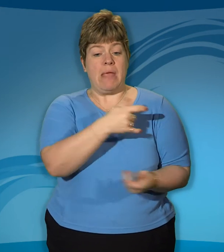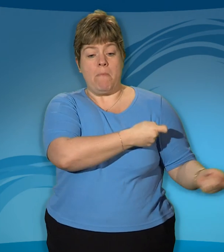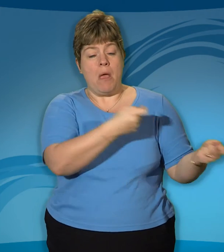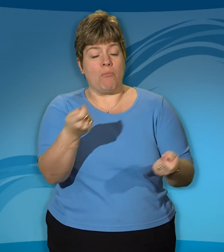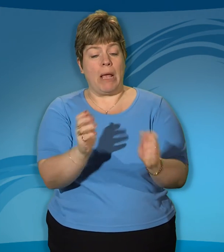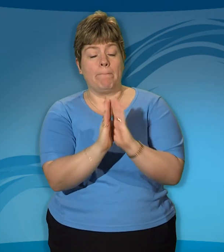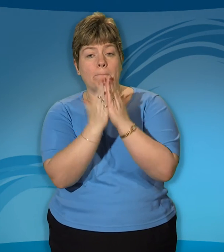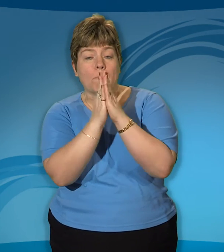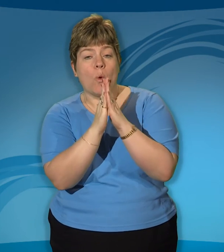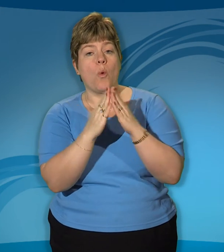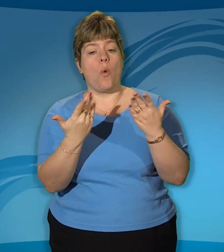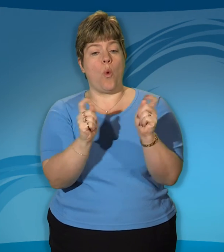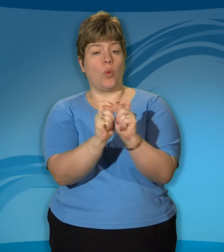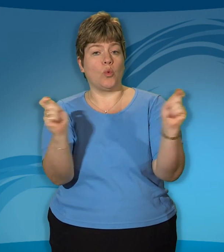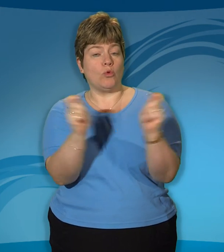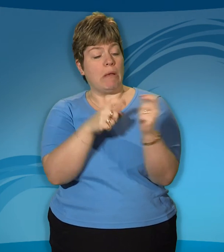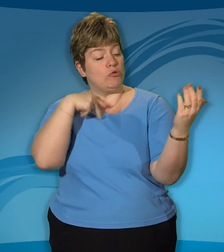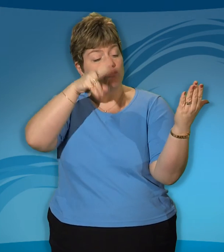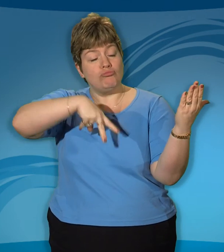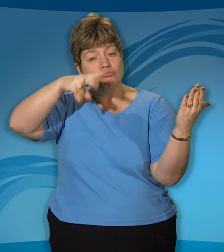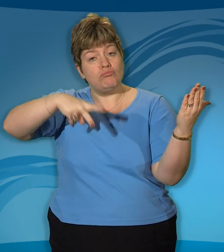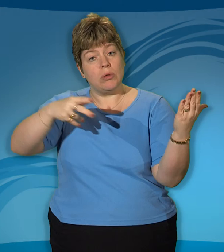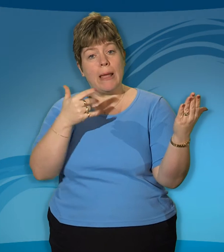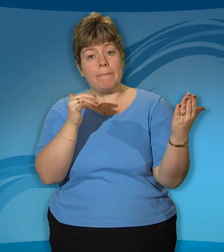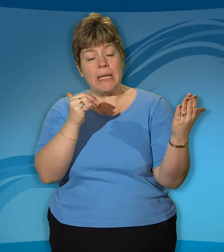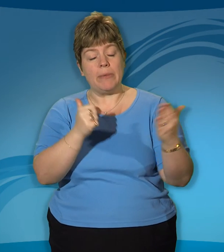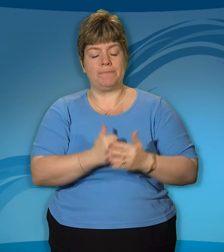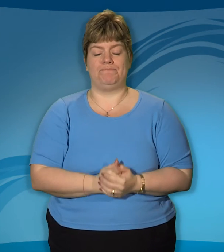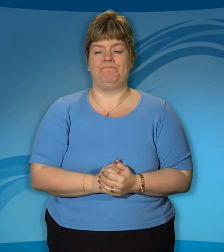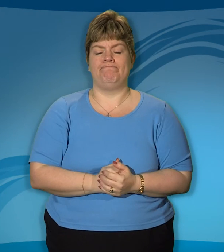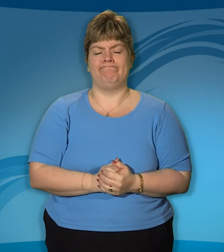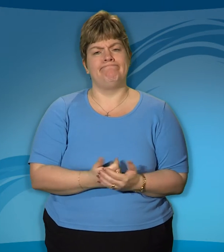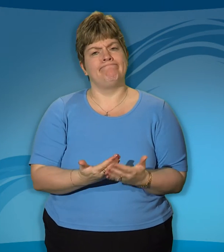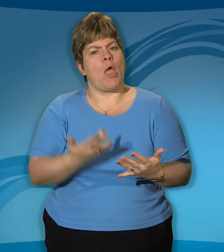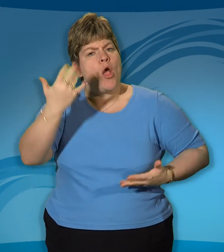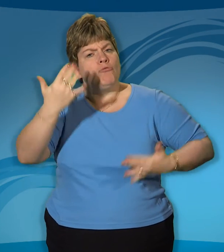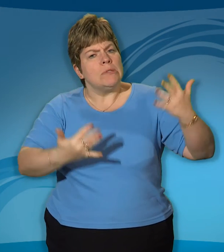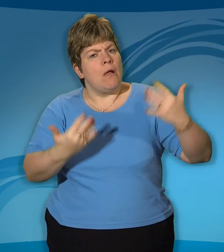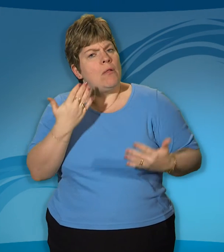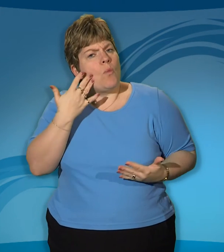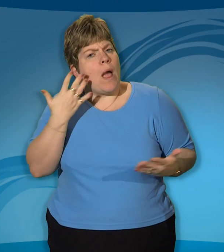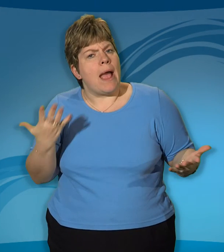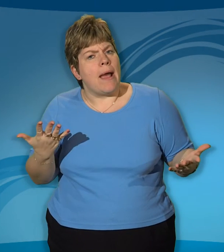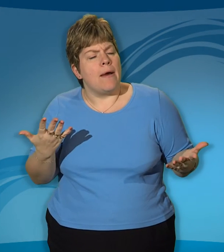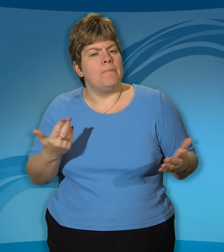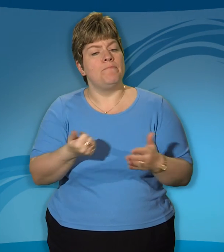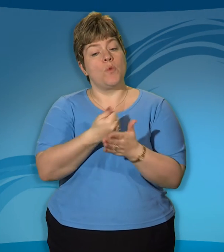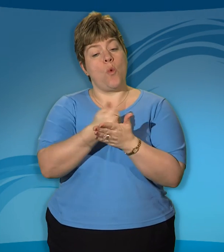You may wish to bring a newspaper or book with you to read. When do I get the results?